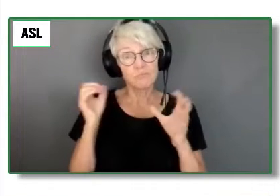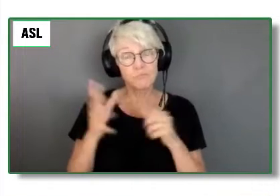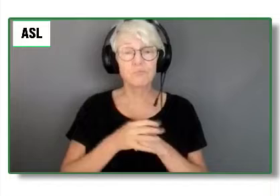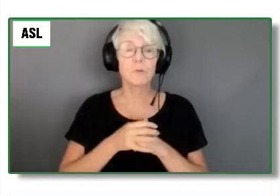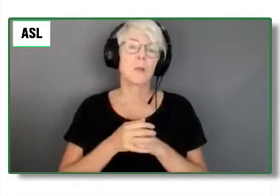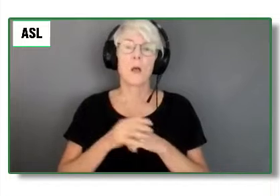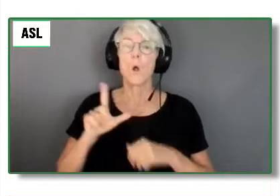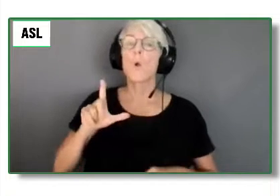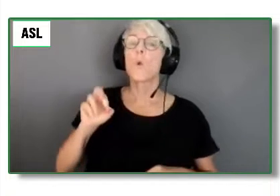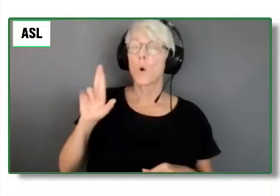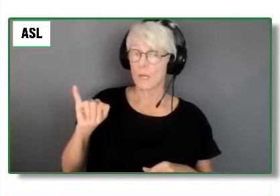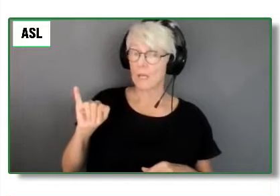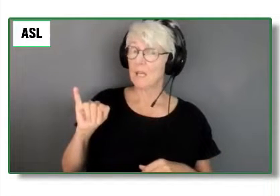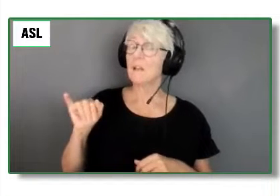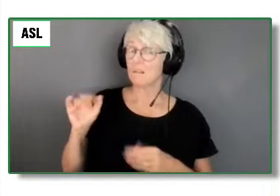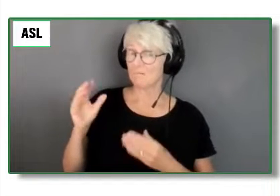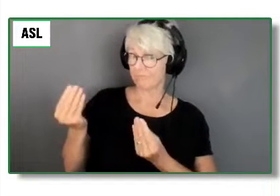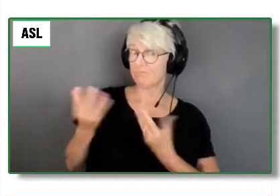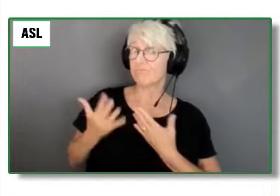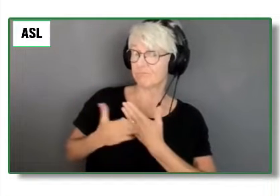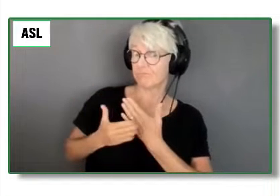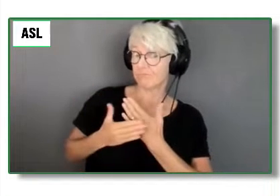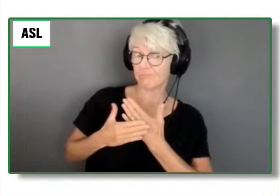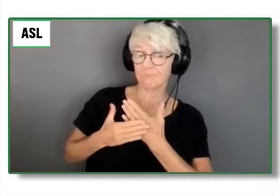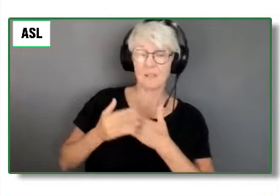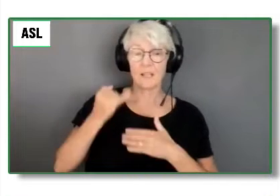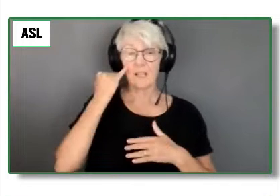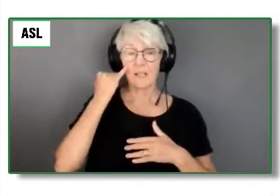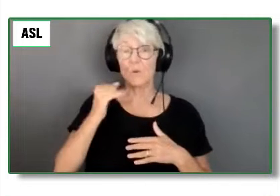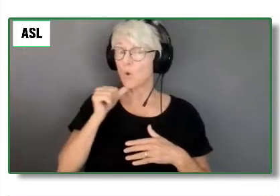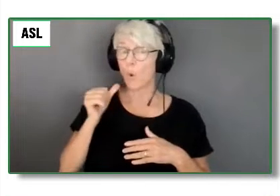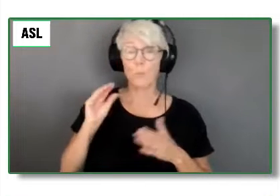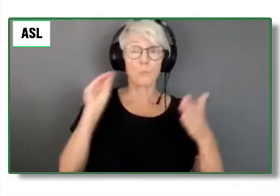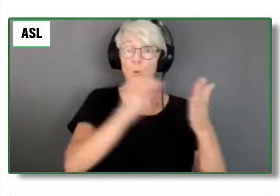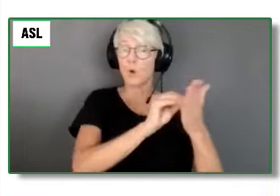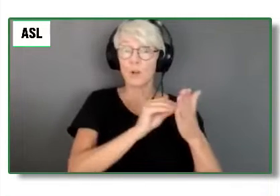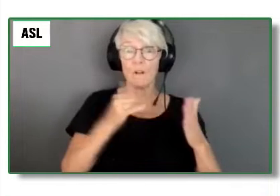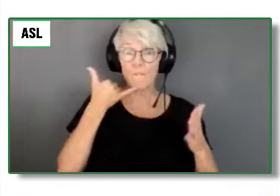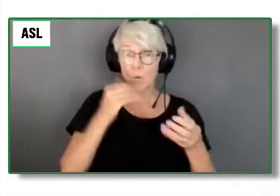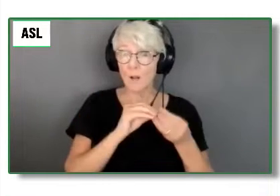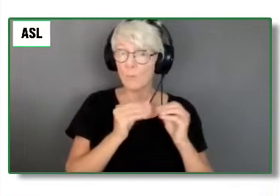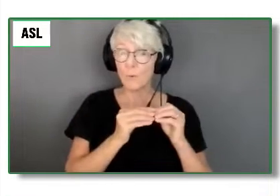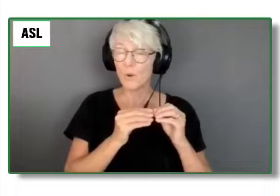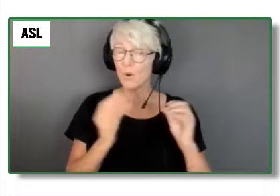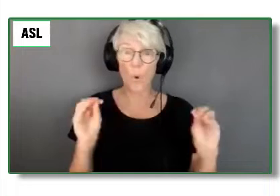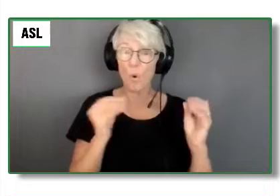listing a phone excuse me a phone number to sign up for programs is a big barrier